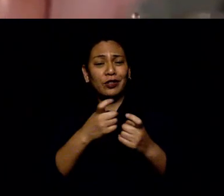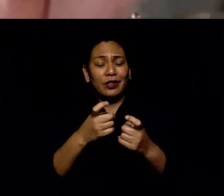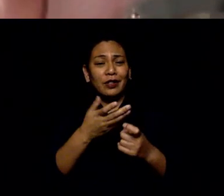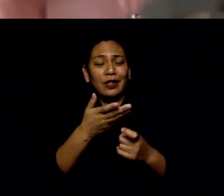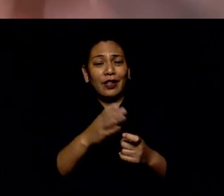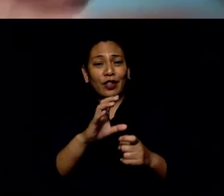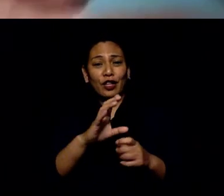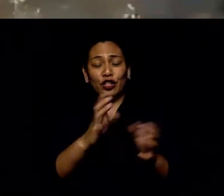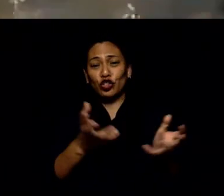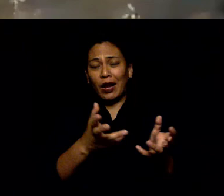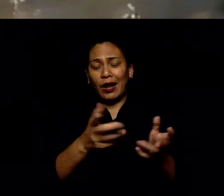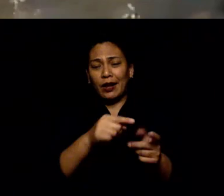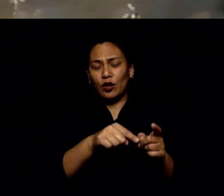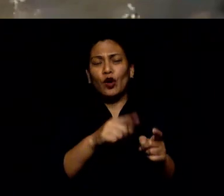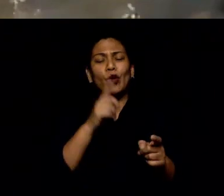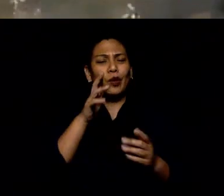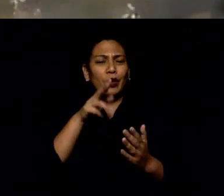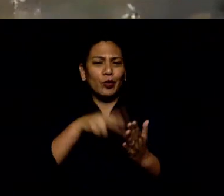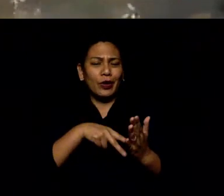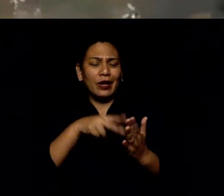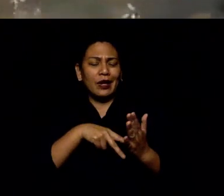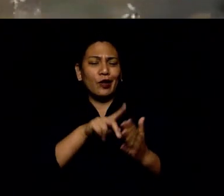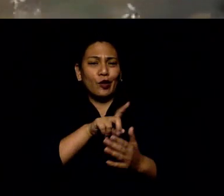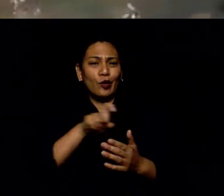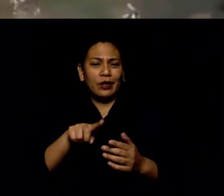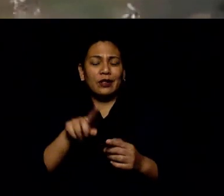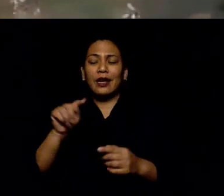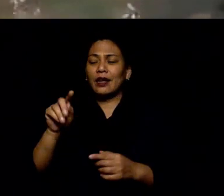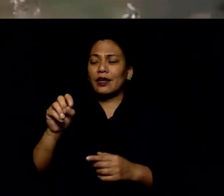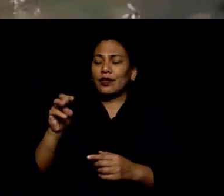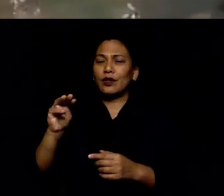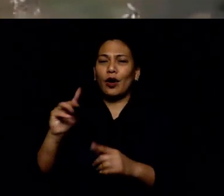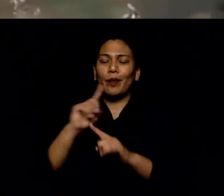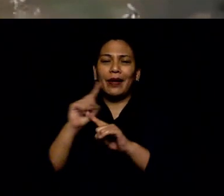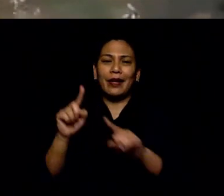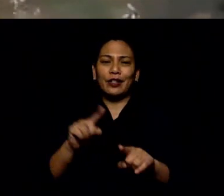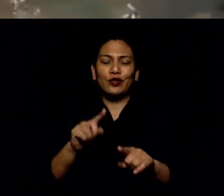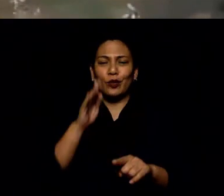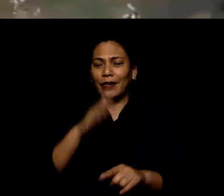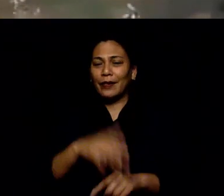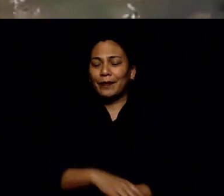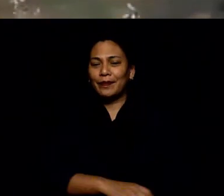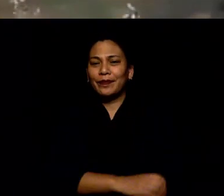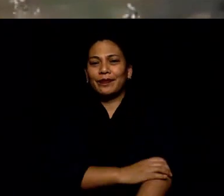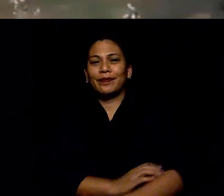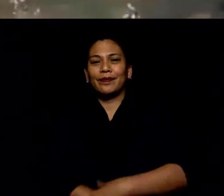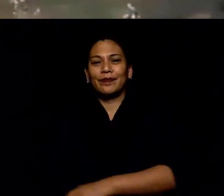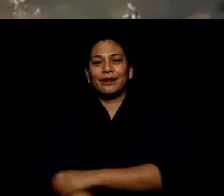read them out loud and, um, Tom can try to answer some of them.